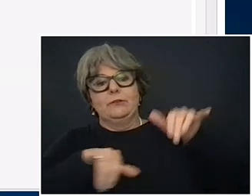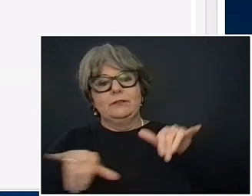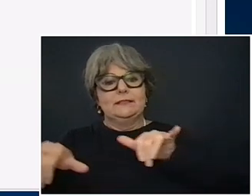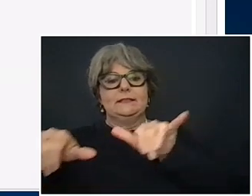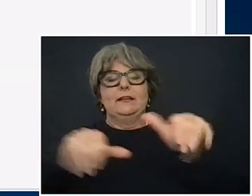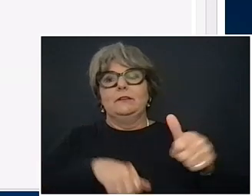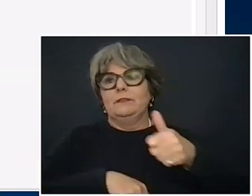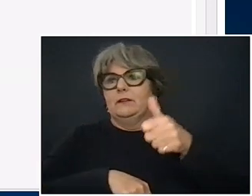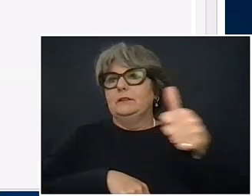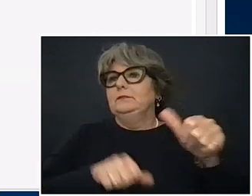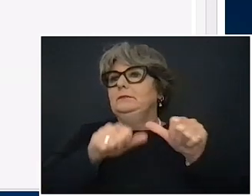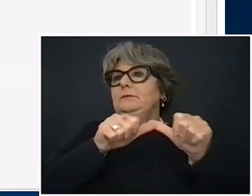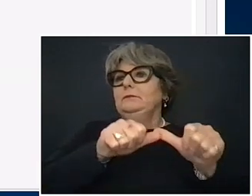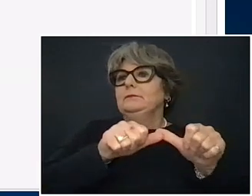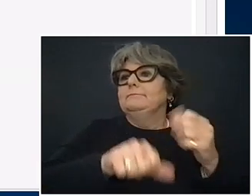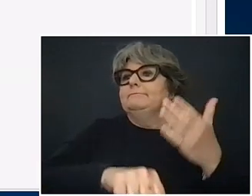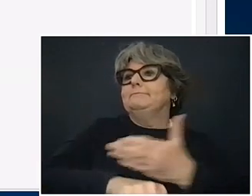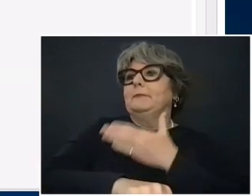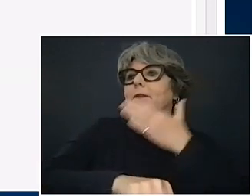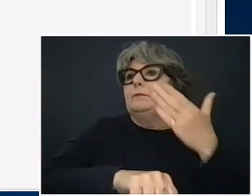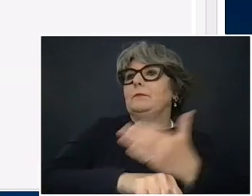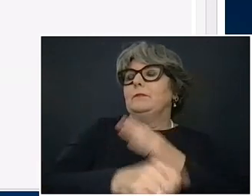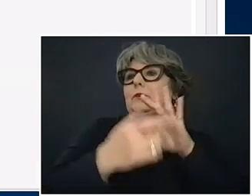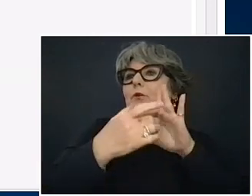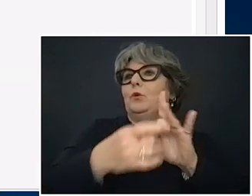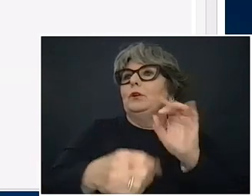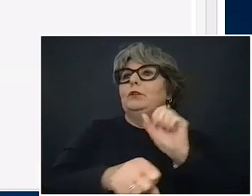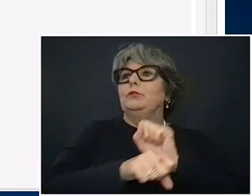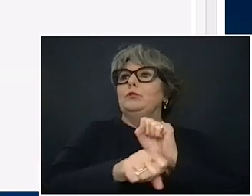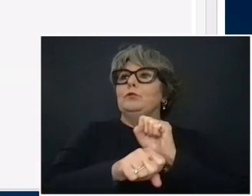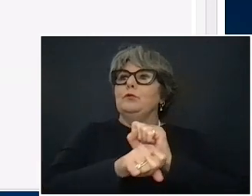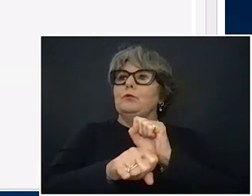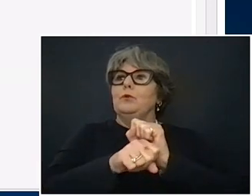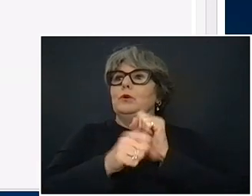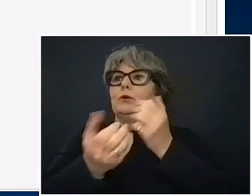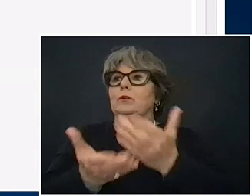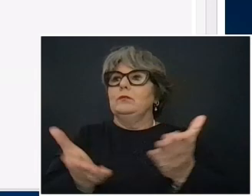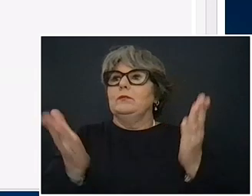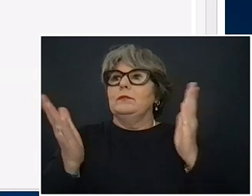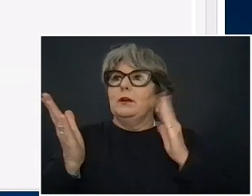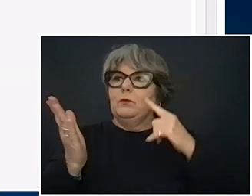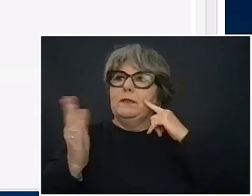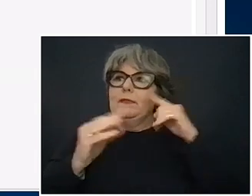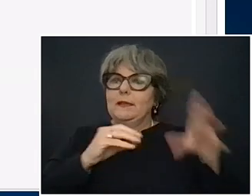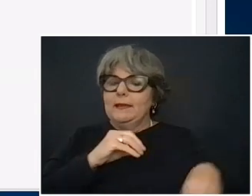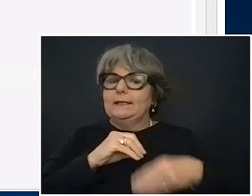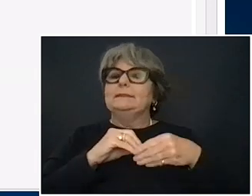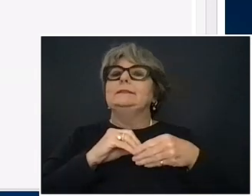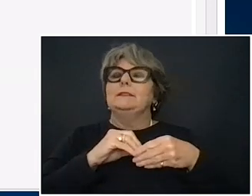improving, according to the work that we do in addition to the essays that we put